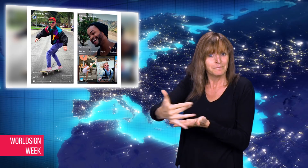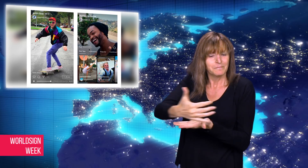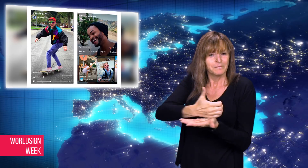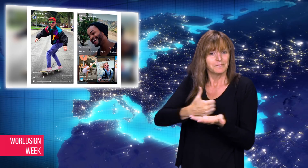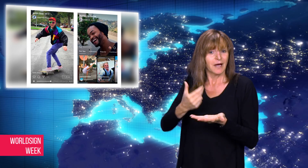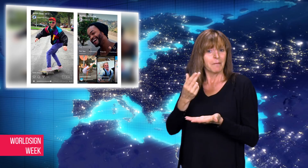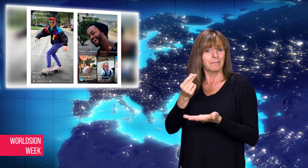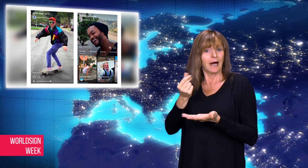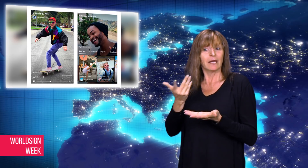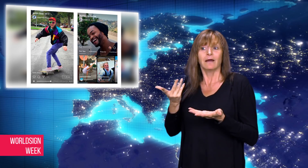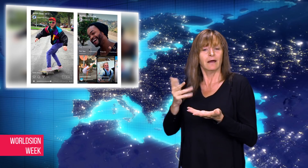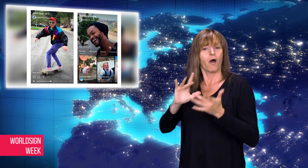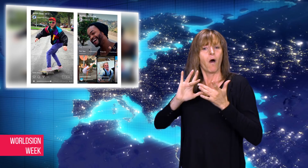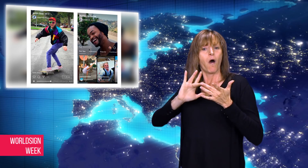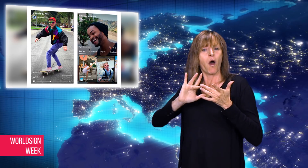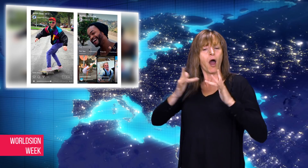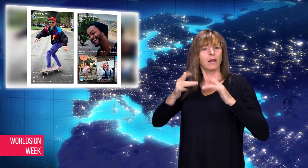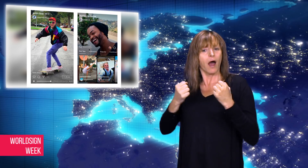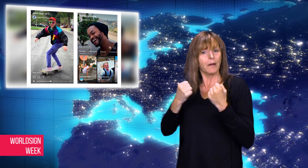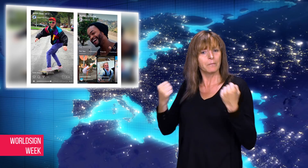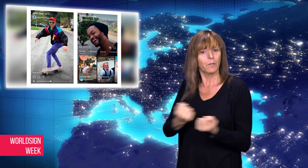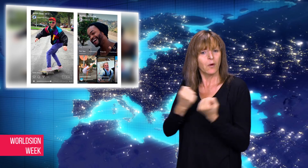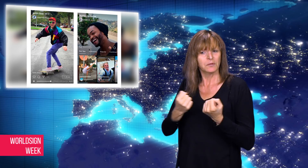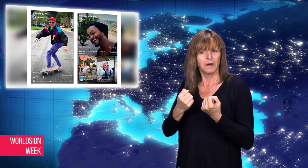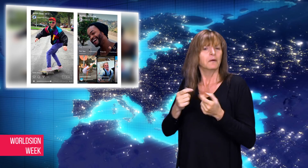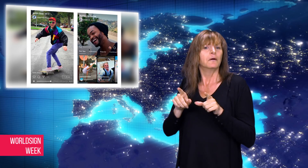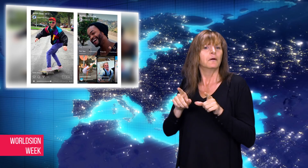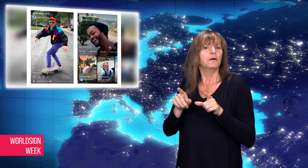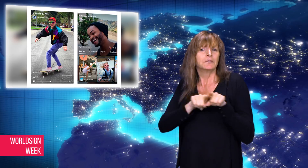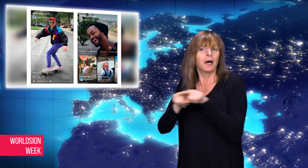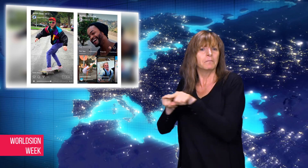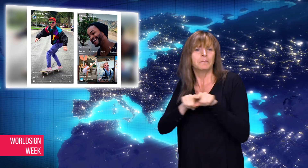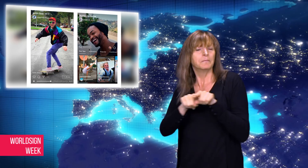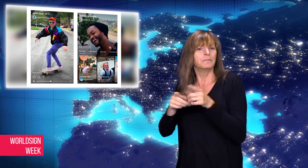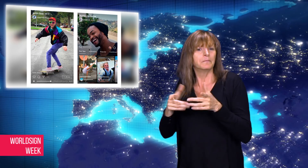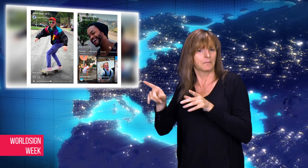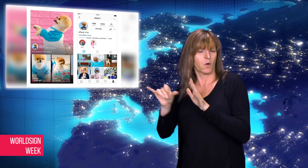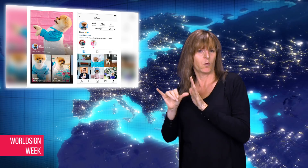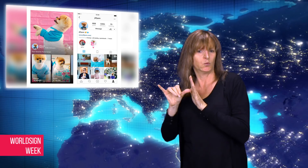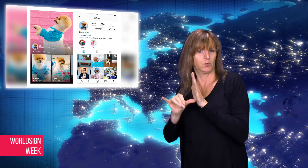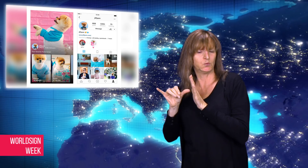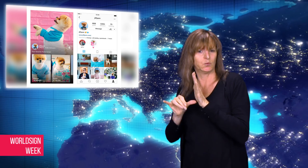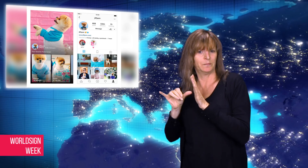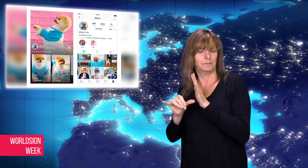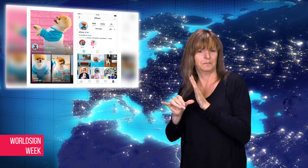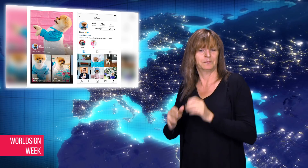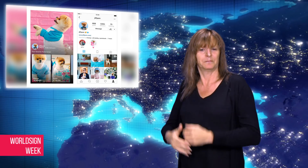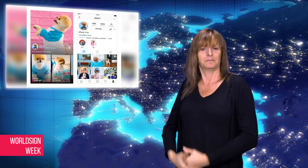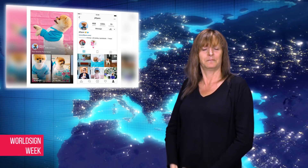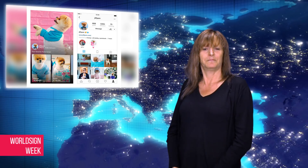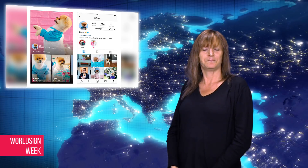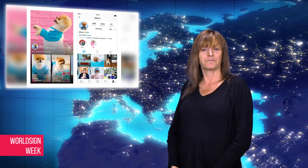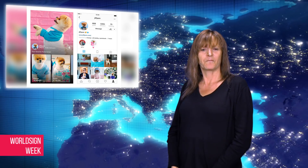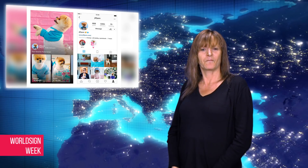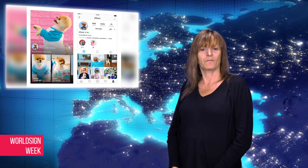YouTube. YouTube celebrities with millions of followers will then be